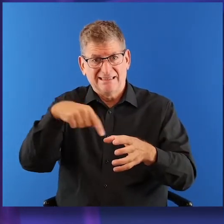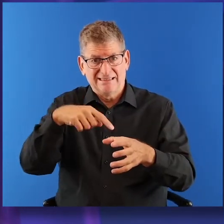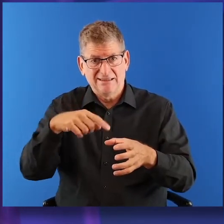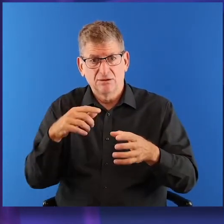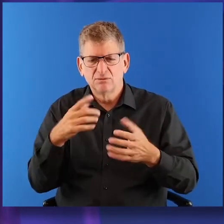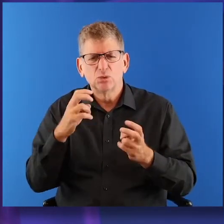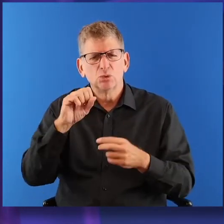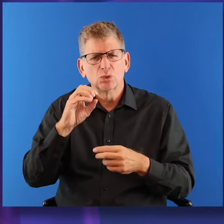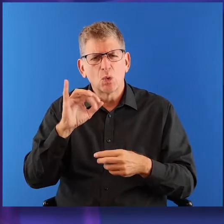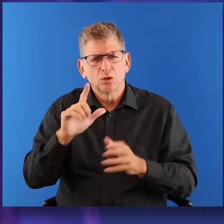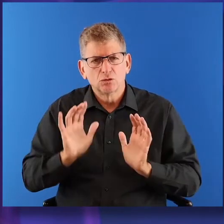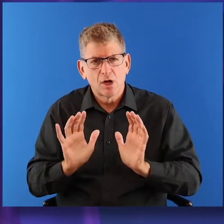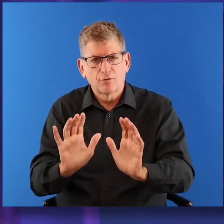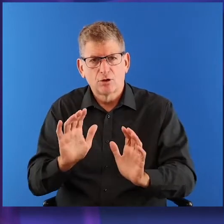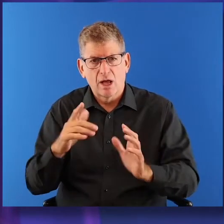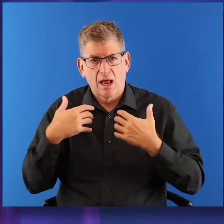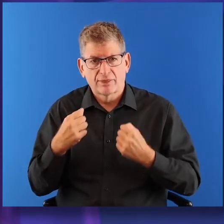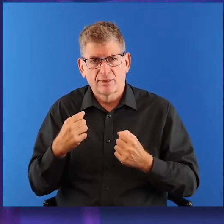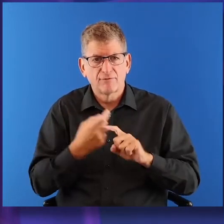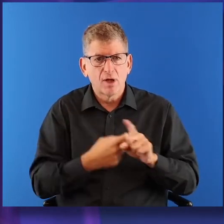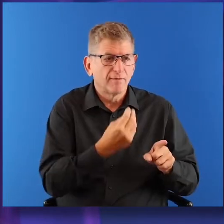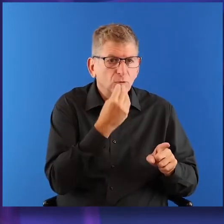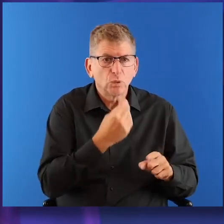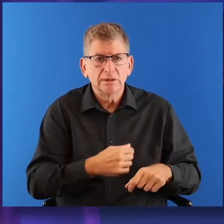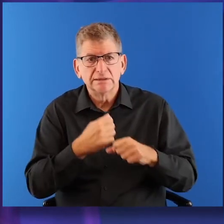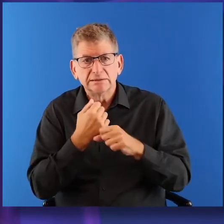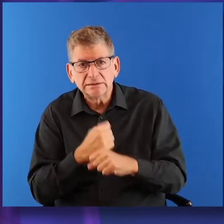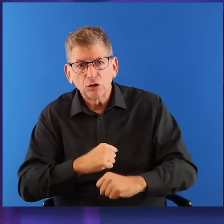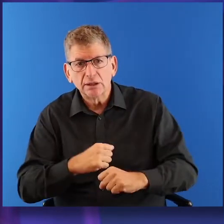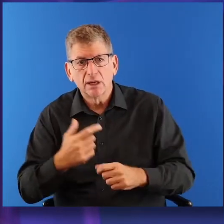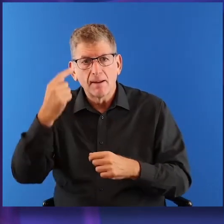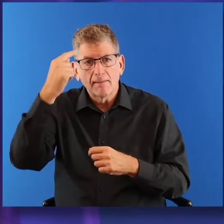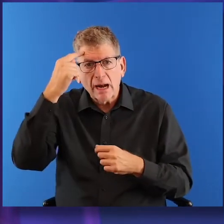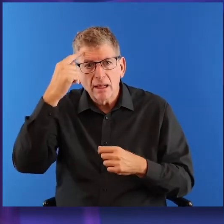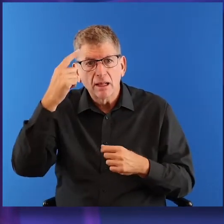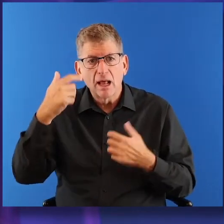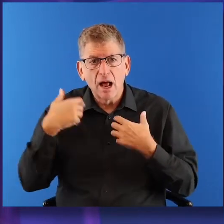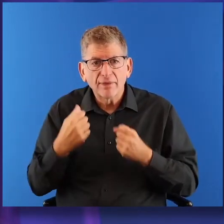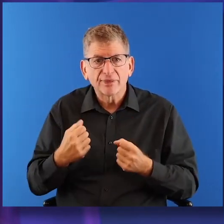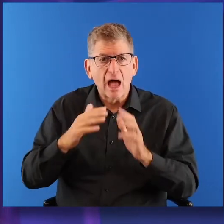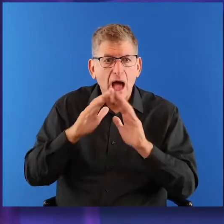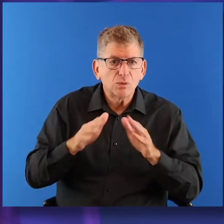security, mental health, housing, these basics, we tend to treat them